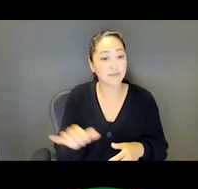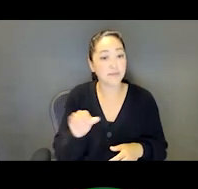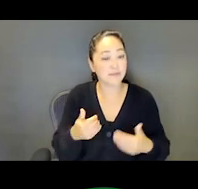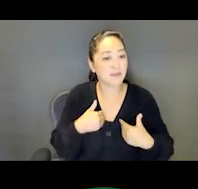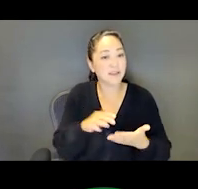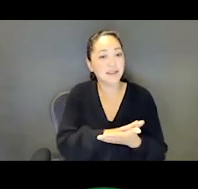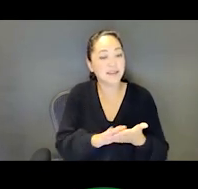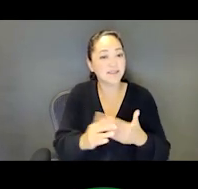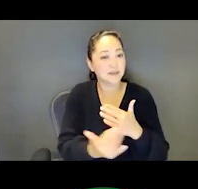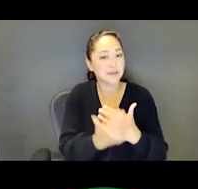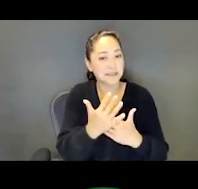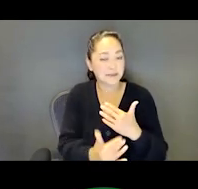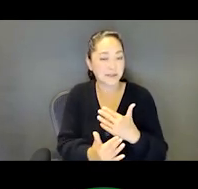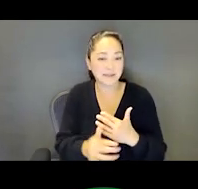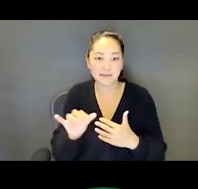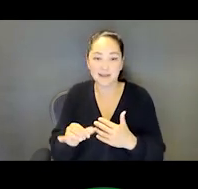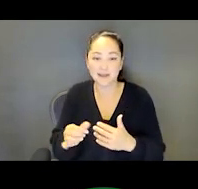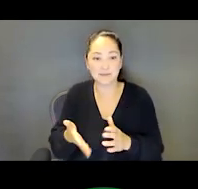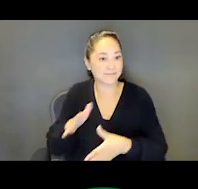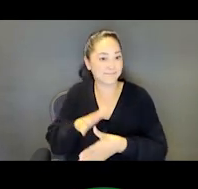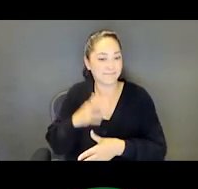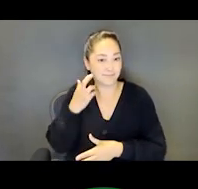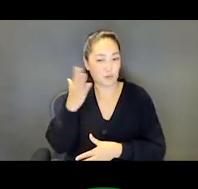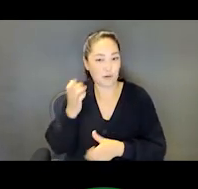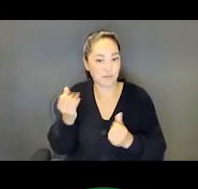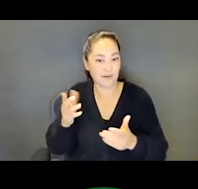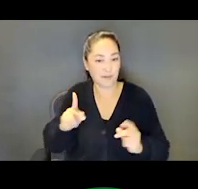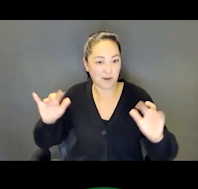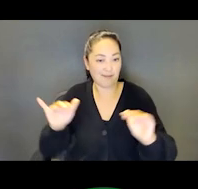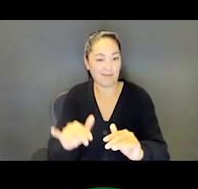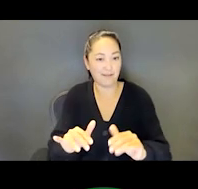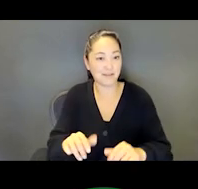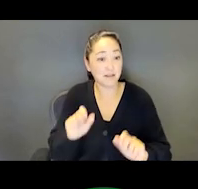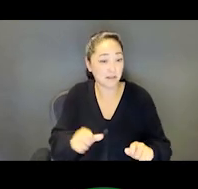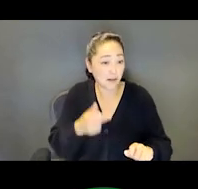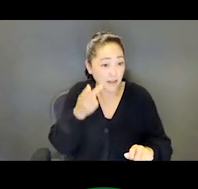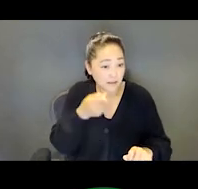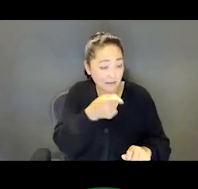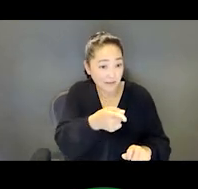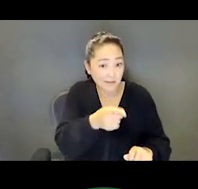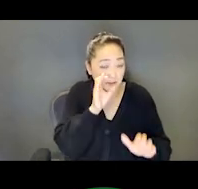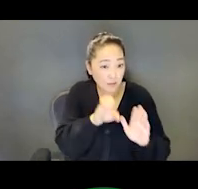have a long ramp that goes all the way to the water if you are able to get into the water.